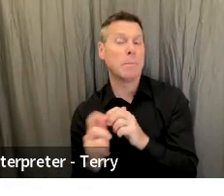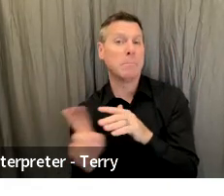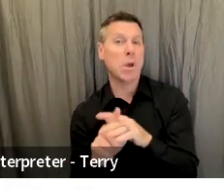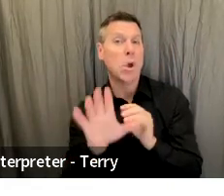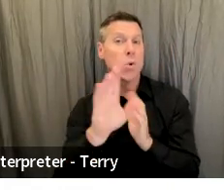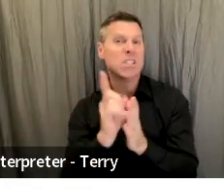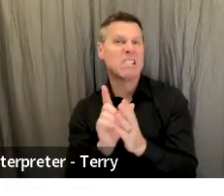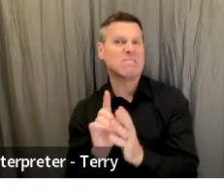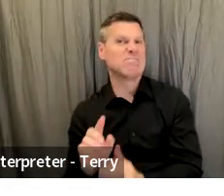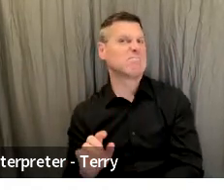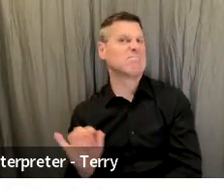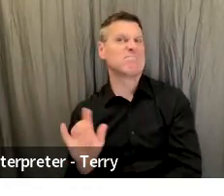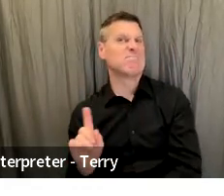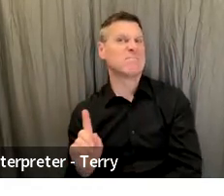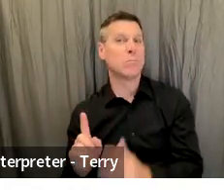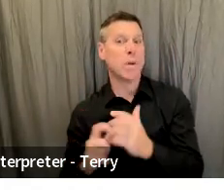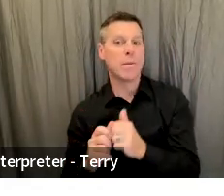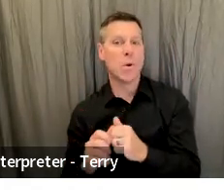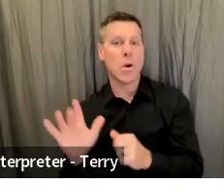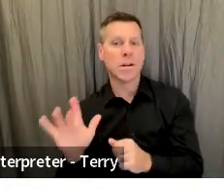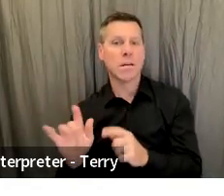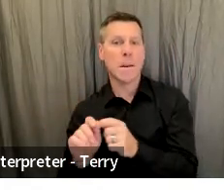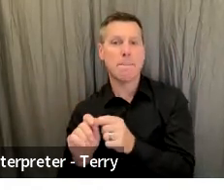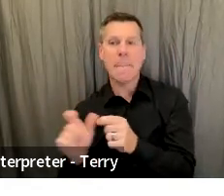little numbers will pop up next to him and let you know how many issues.